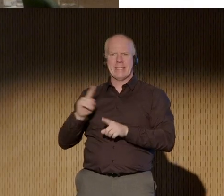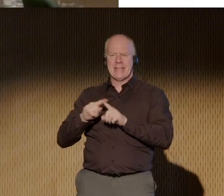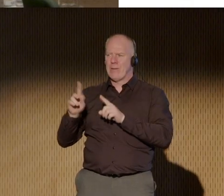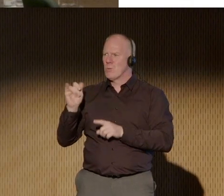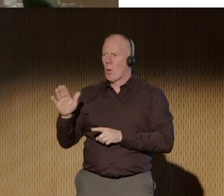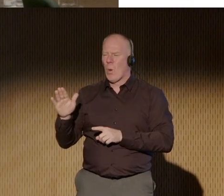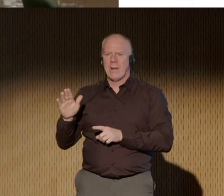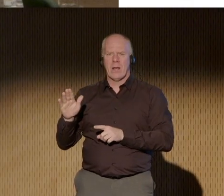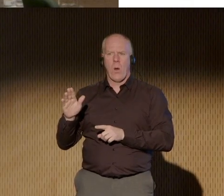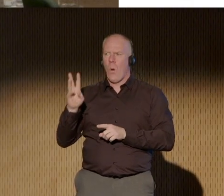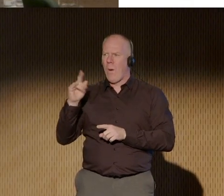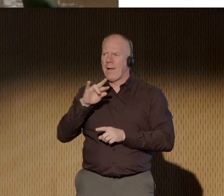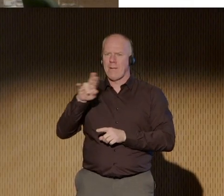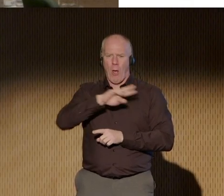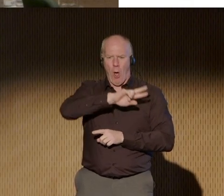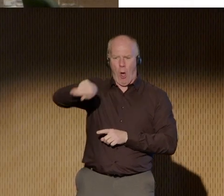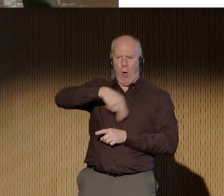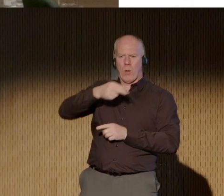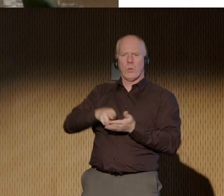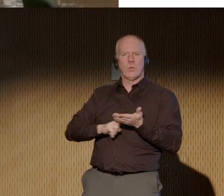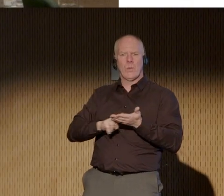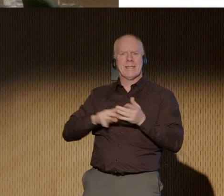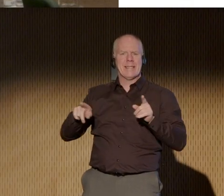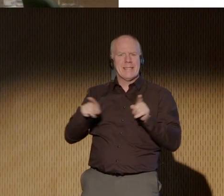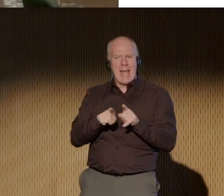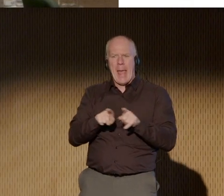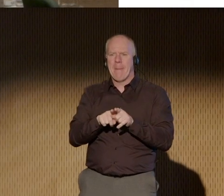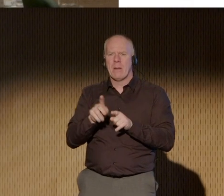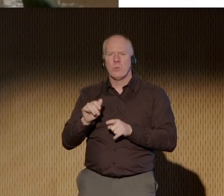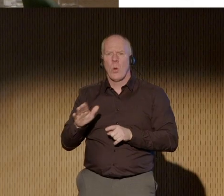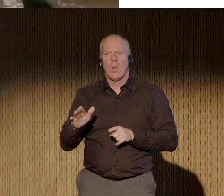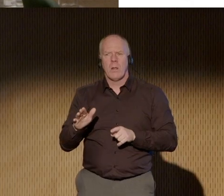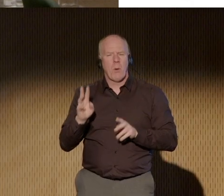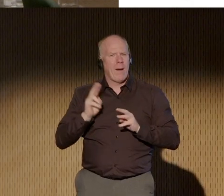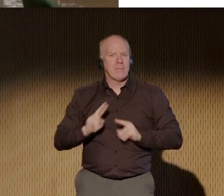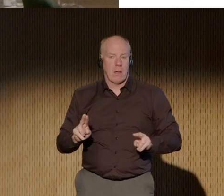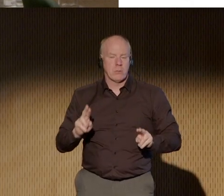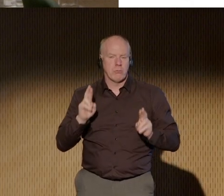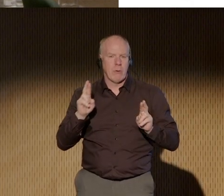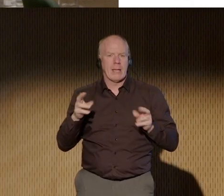why aren’t we all using—now there are a lot of reasons why—but it makes the management